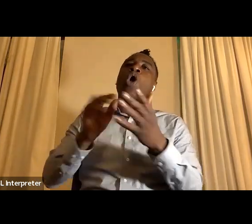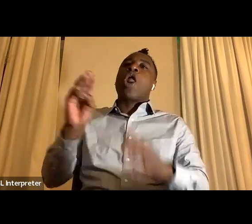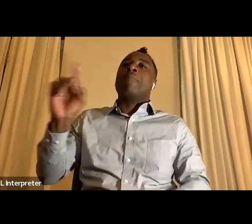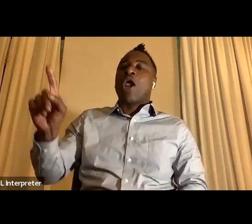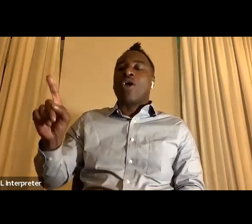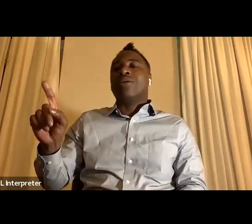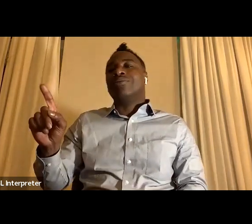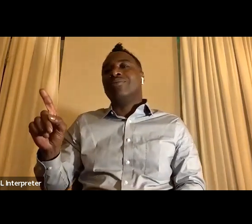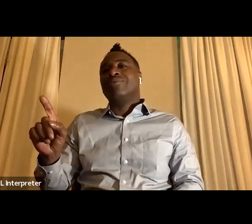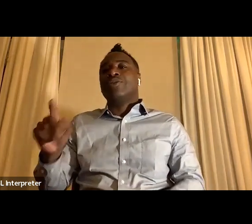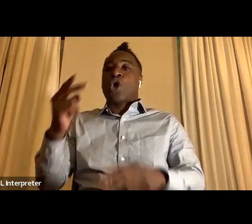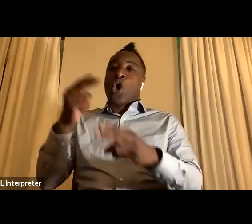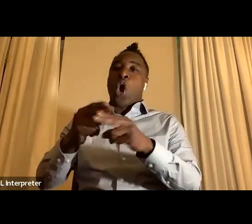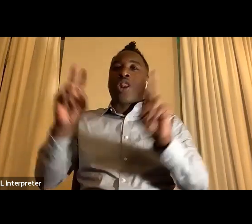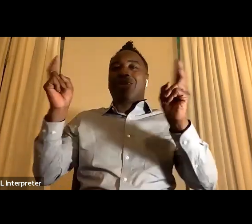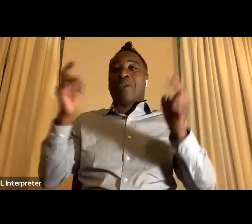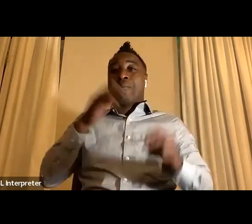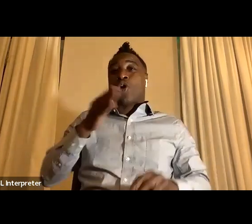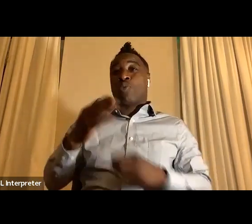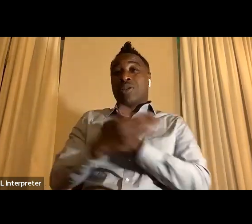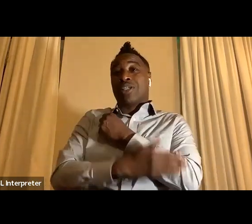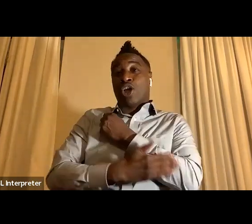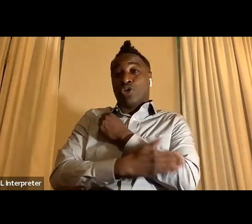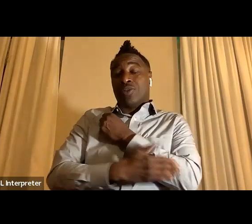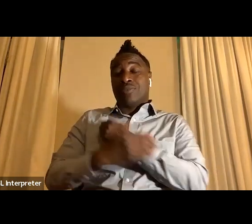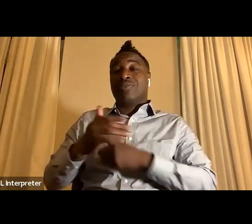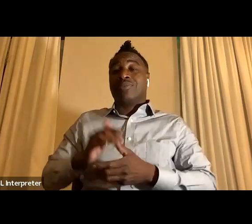But yeah, Baltimore is where I made like